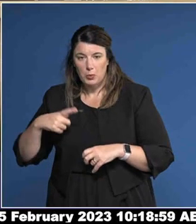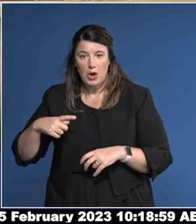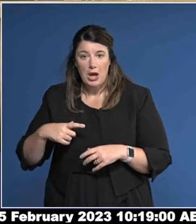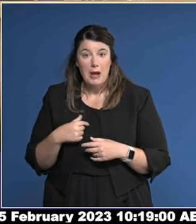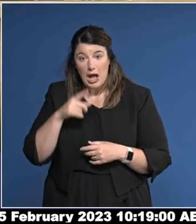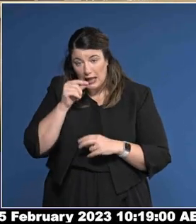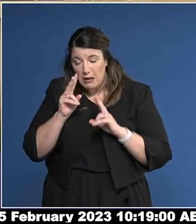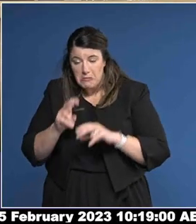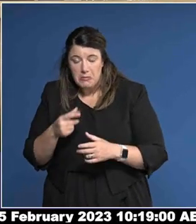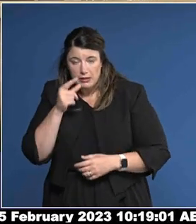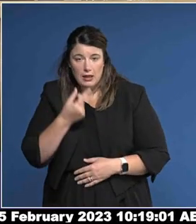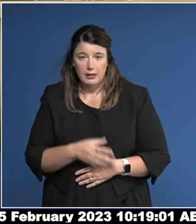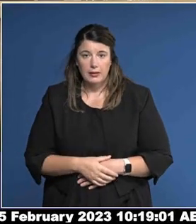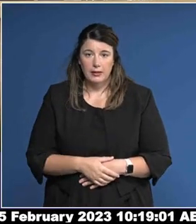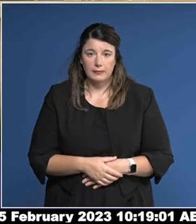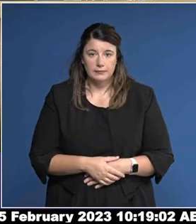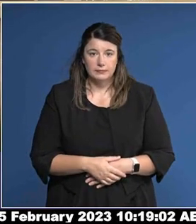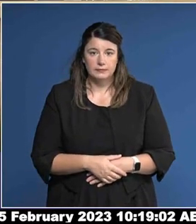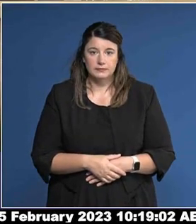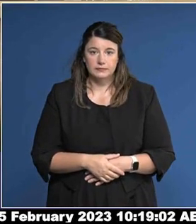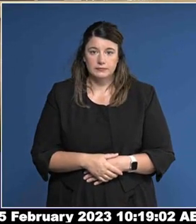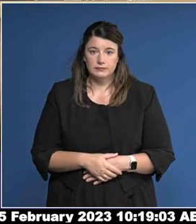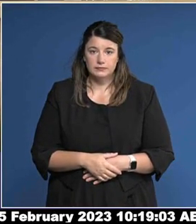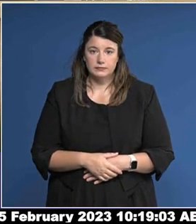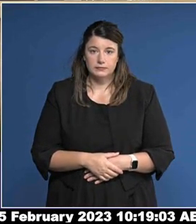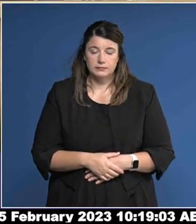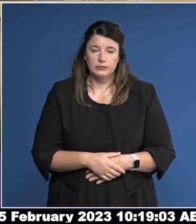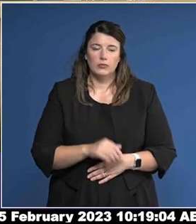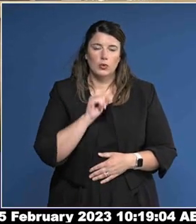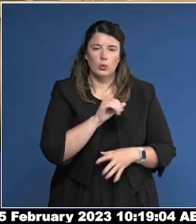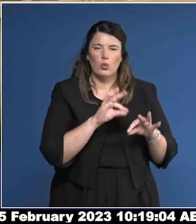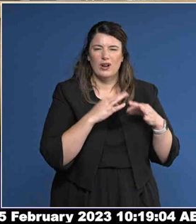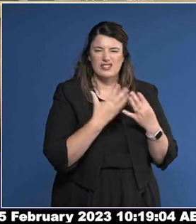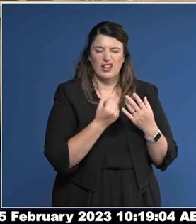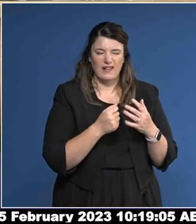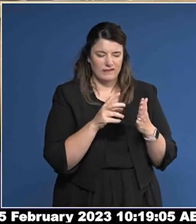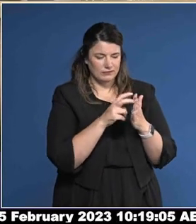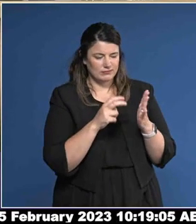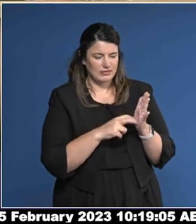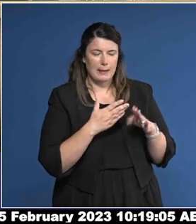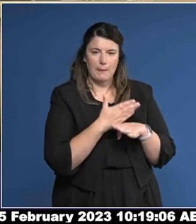Right. And Sunnyfield has an EBA that appears to have expired in 2015.